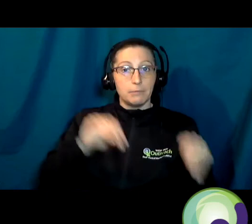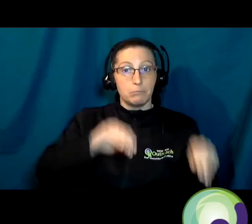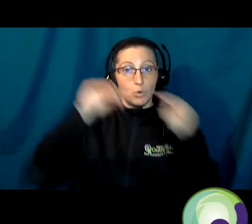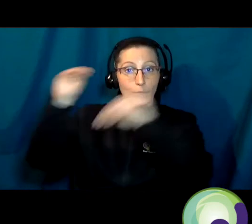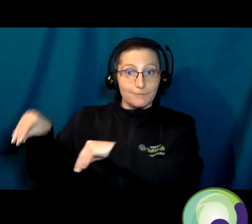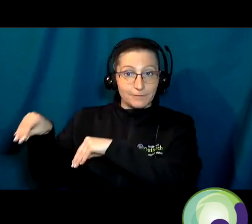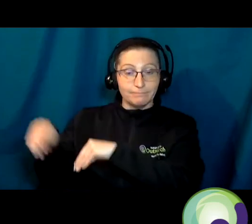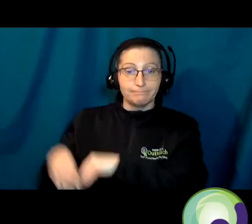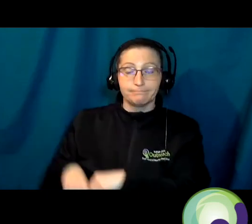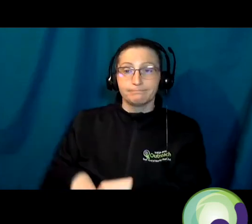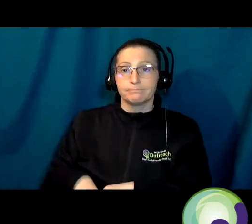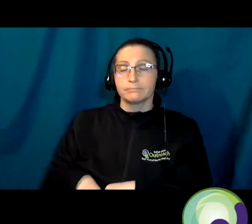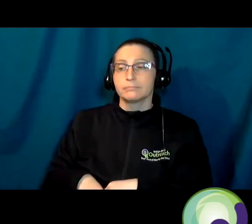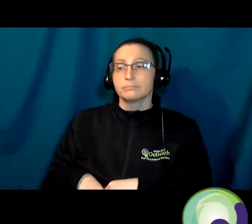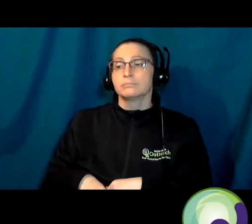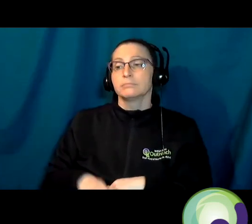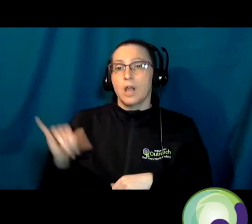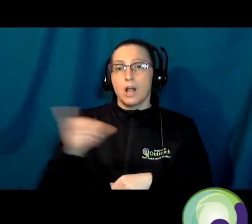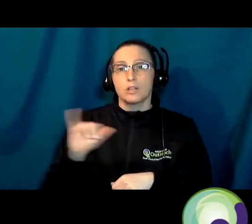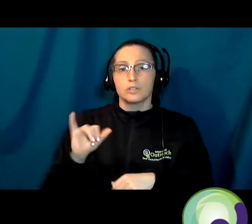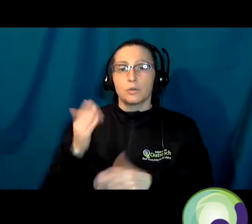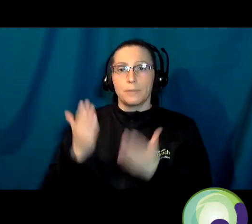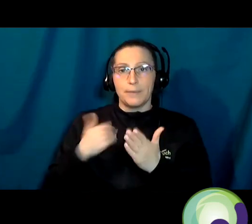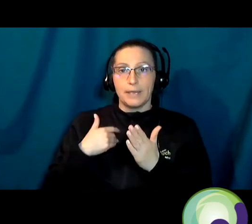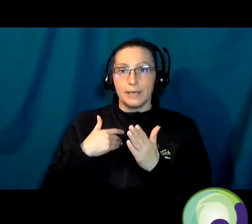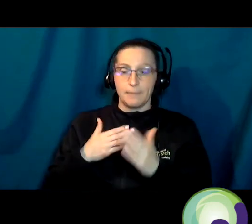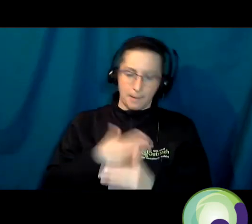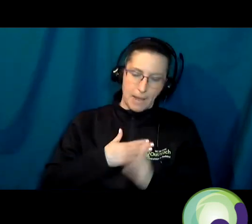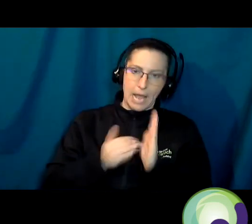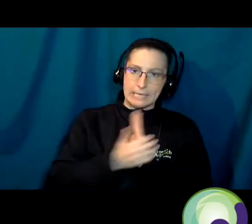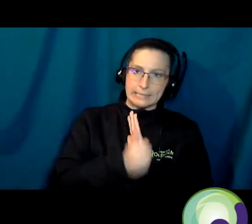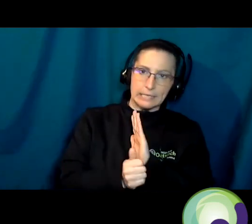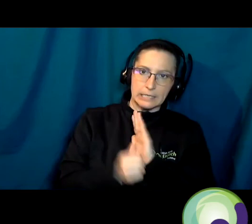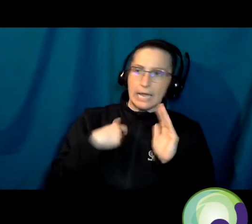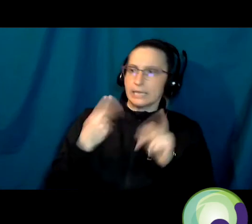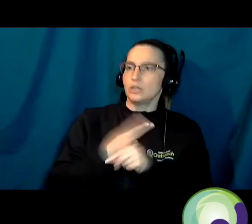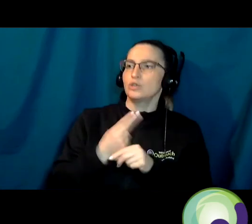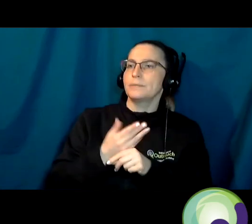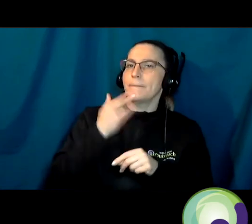they might also have a certain skill that they're able to cut their commute.